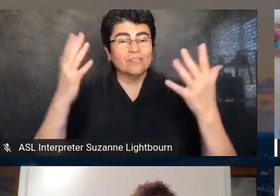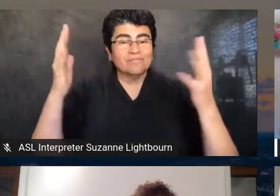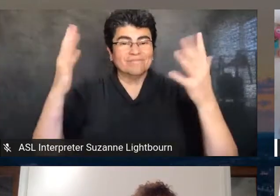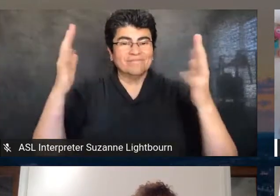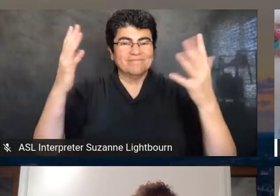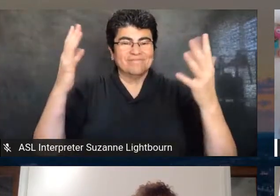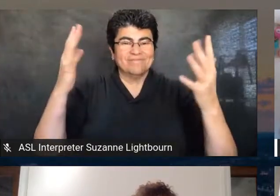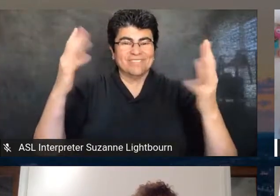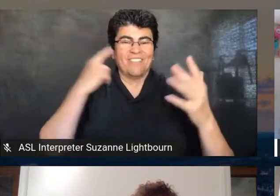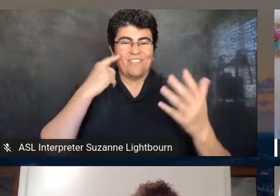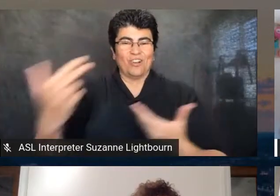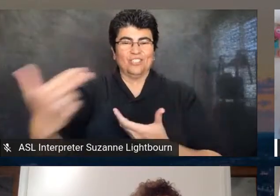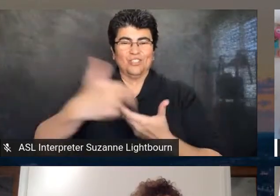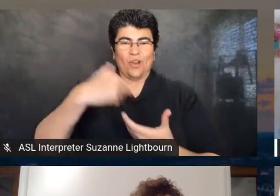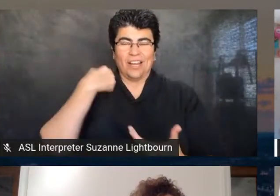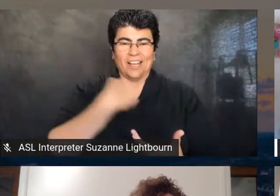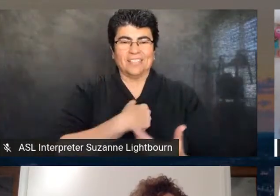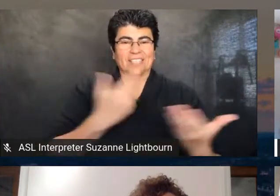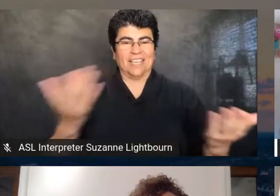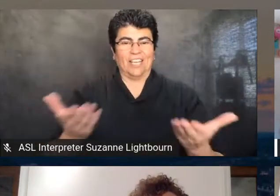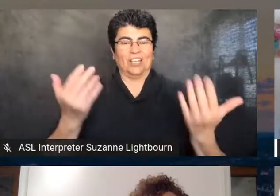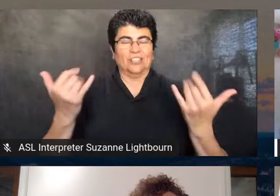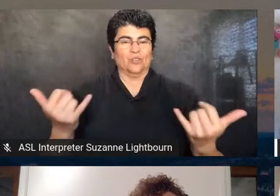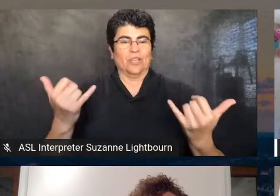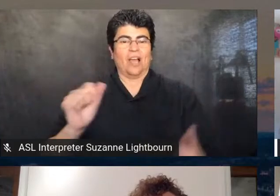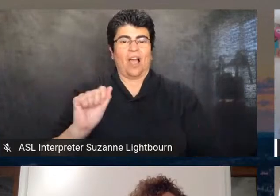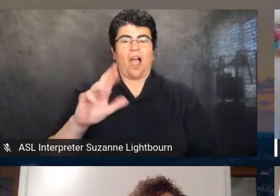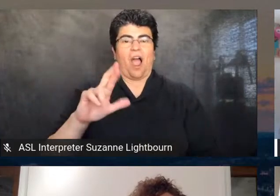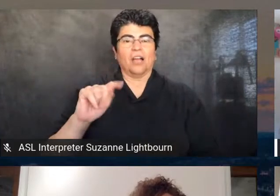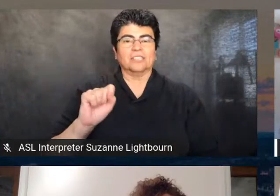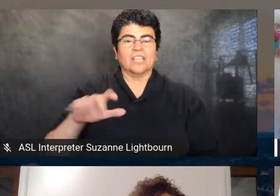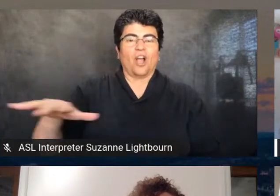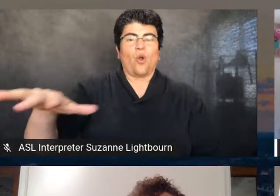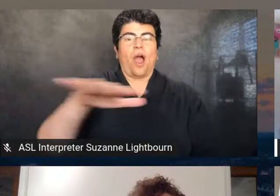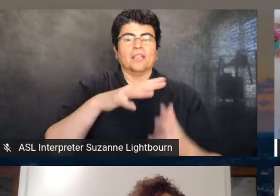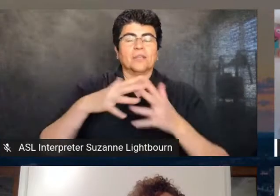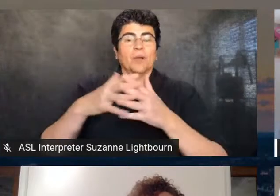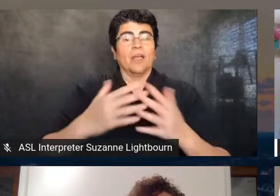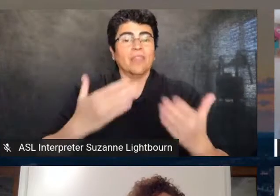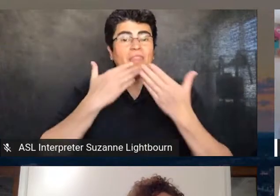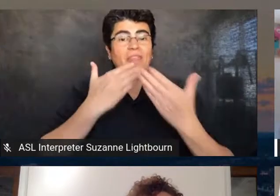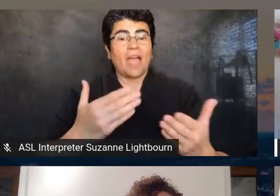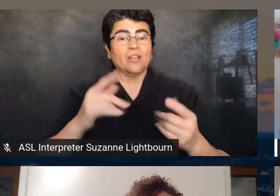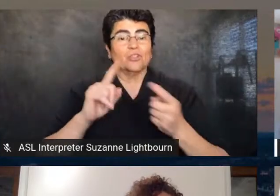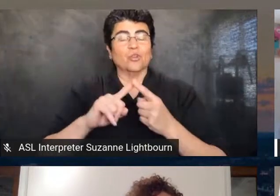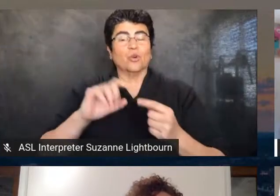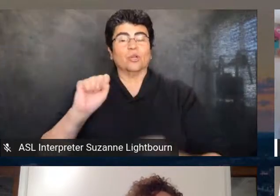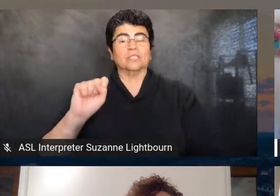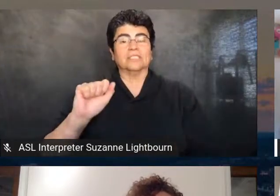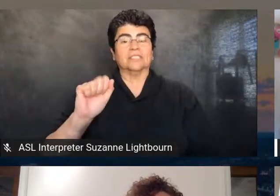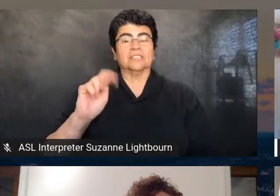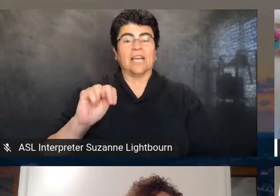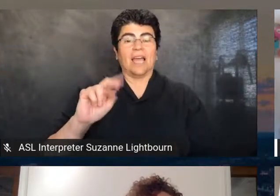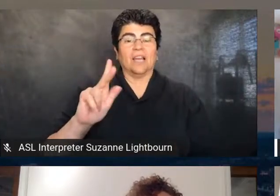for joining us here at Arts Across America. Thank you to the Sankofa team, Eric Winsta,